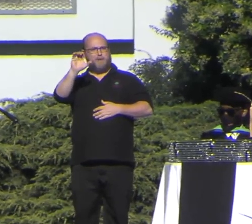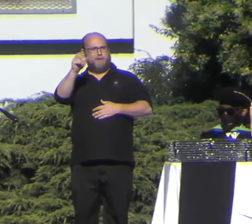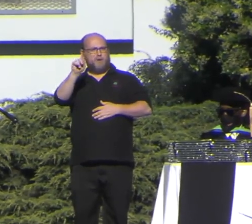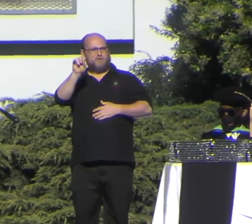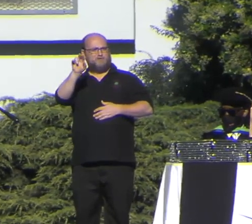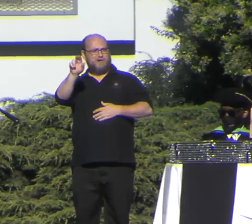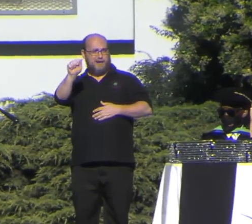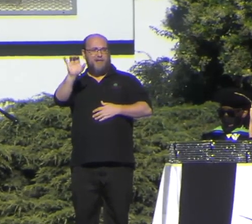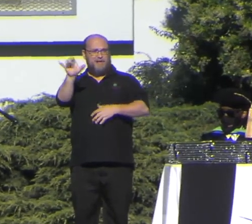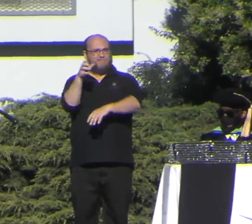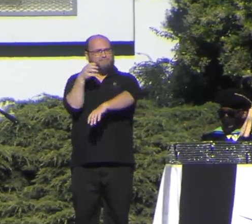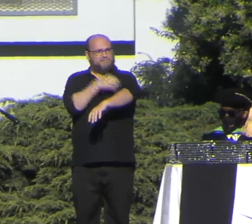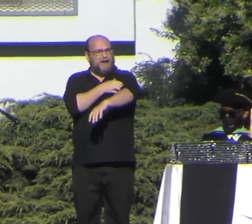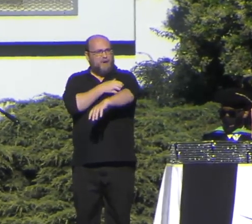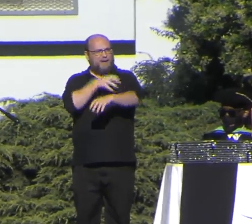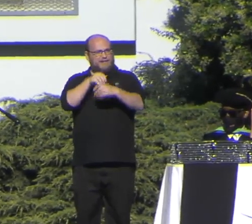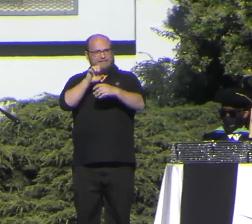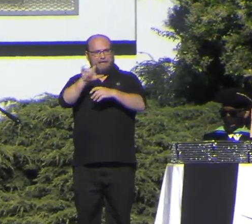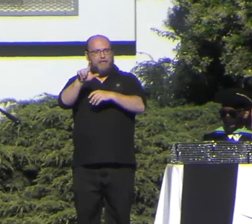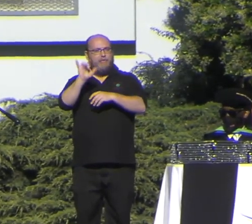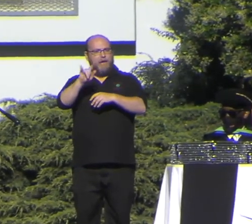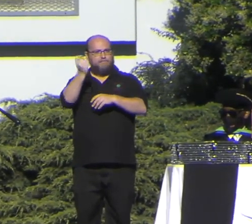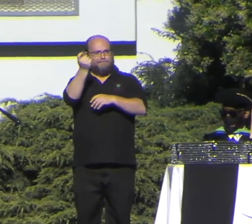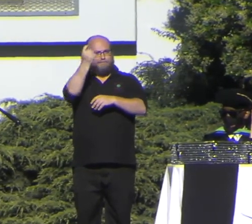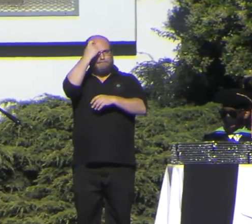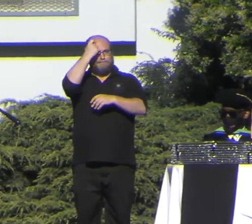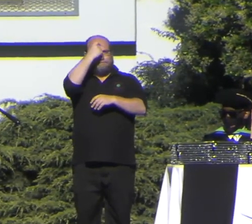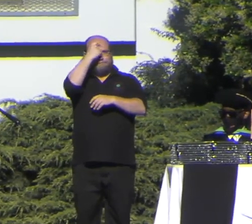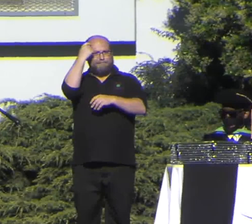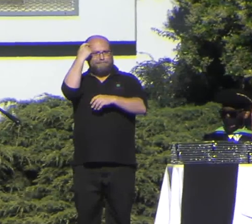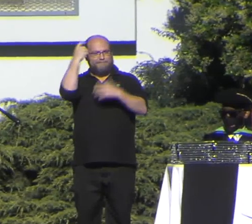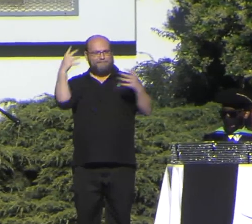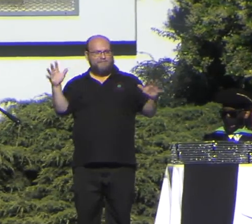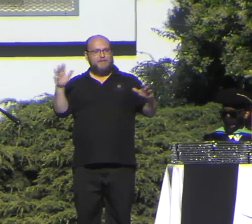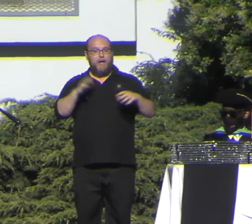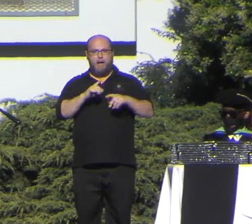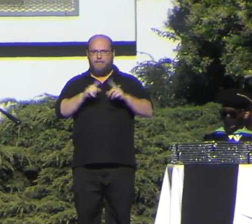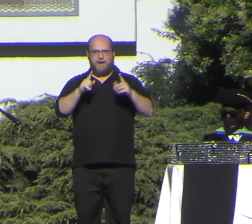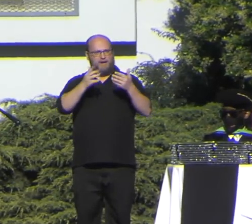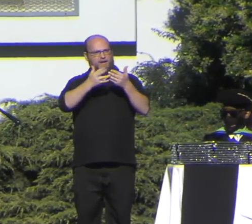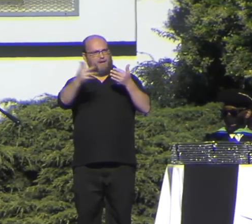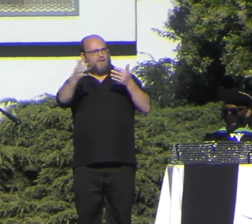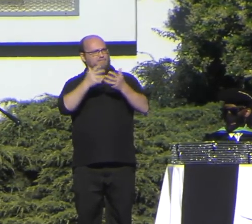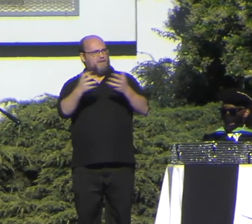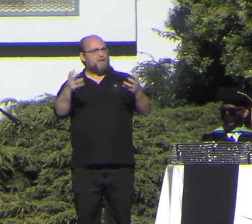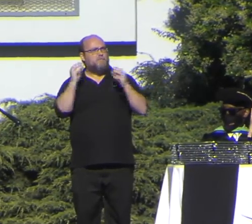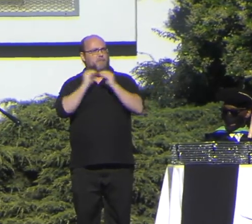That is practically tattooed to my brain. But there's still much more I need to learn. And that used to freak me out.